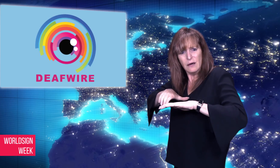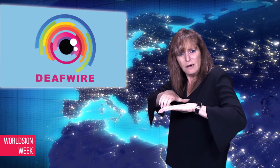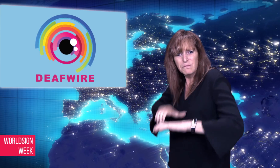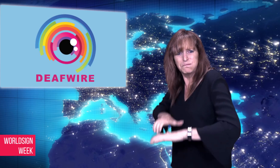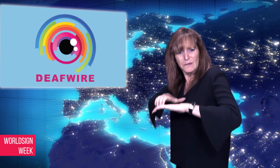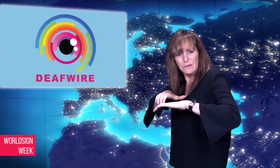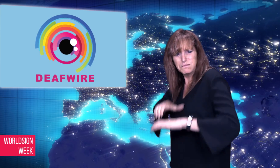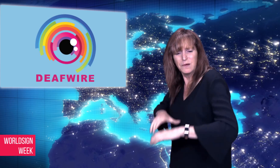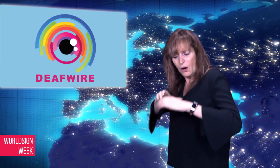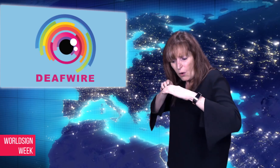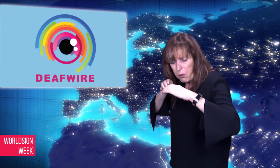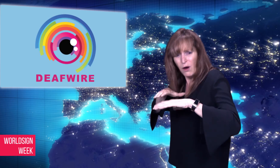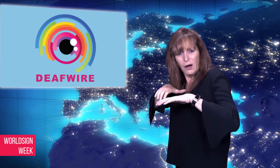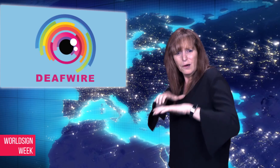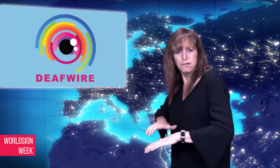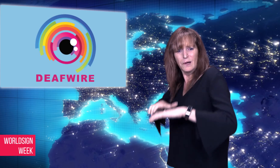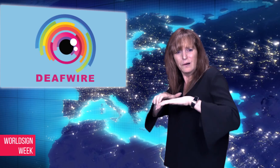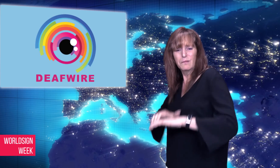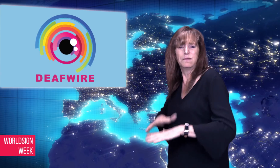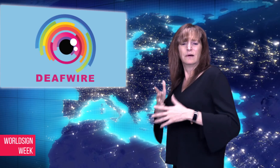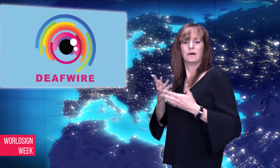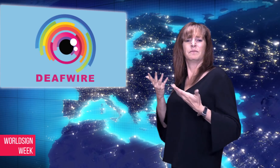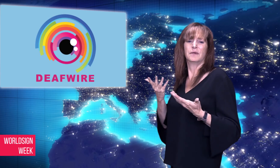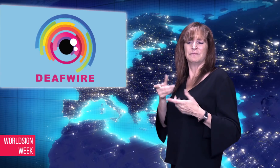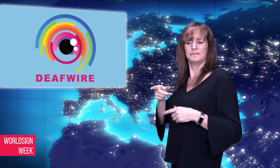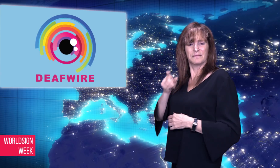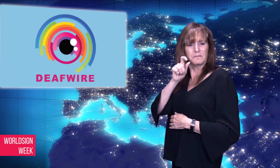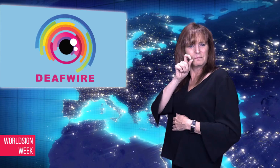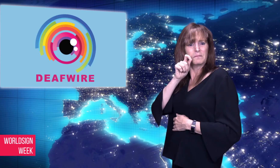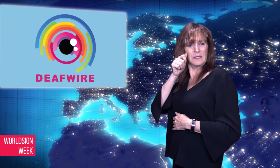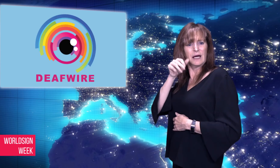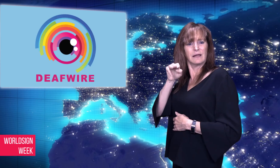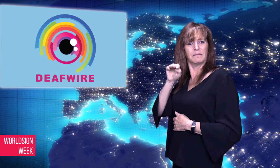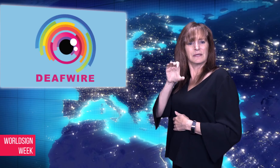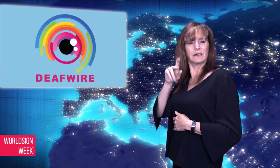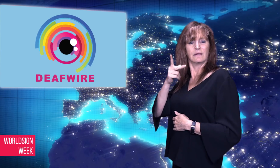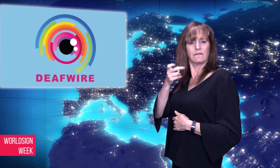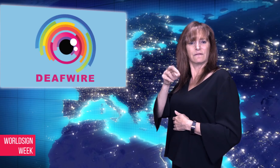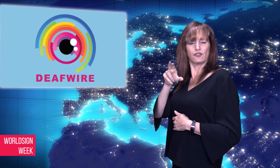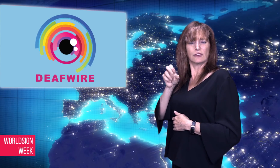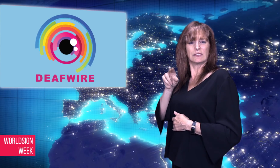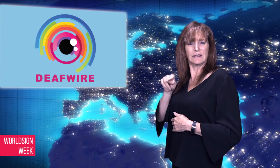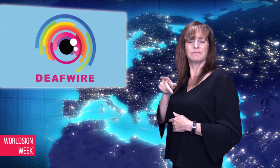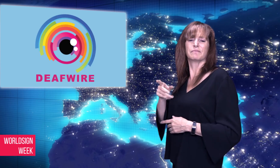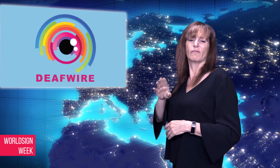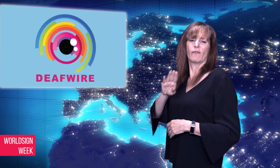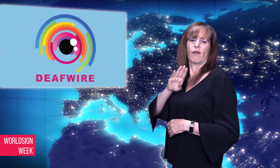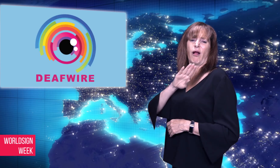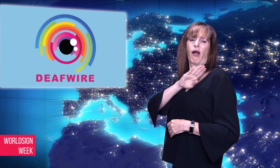wife, noted some discrepancies at the